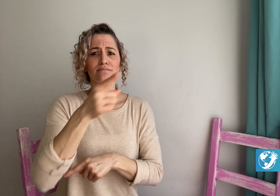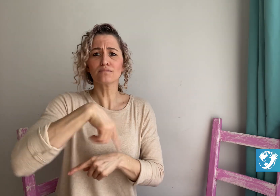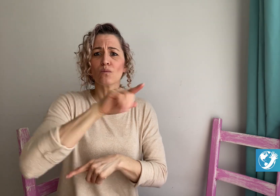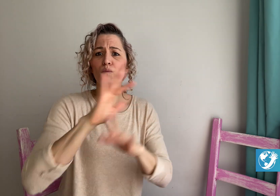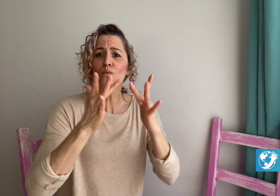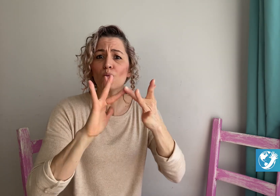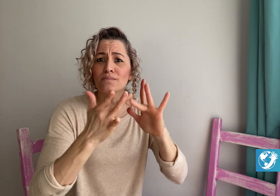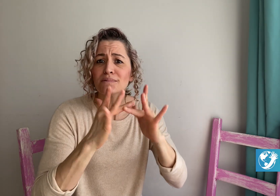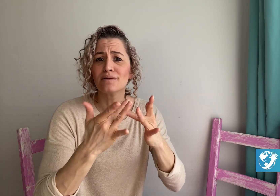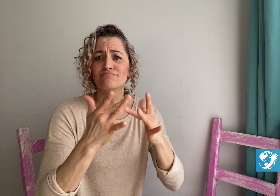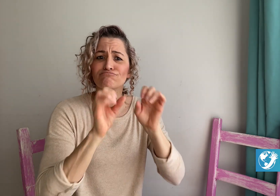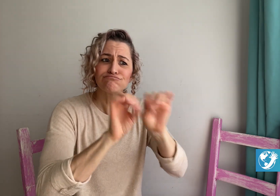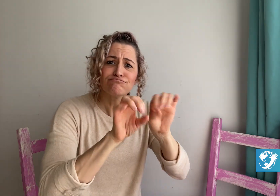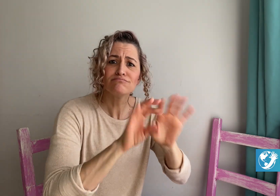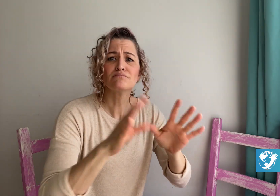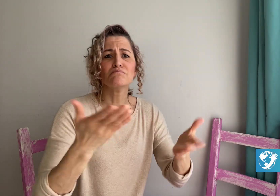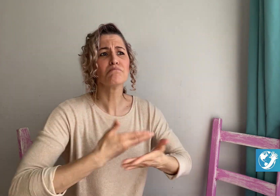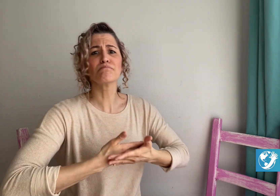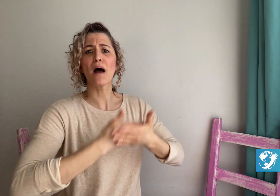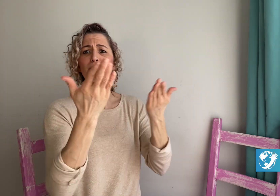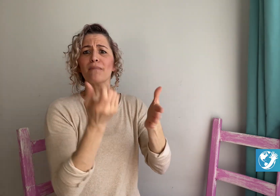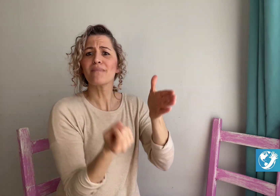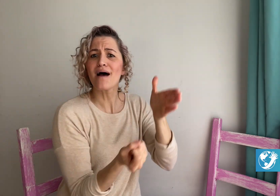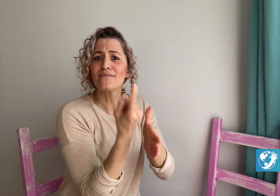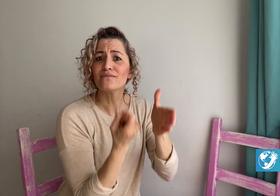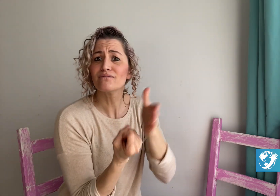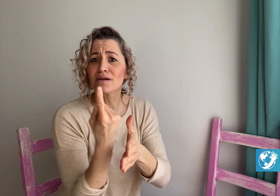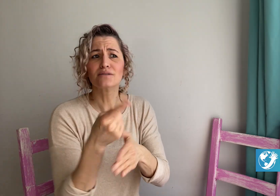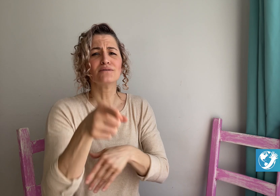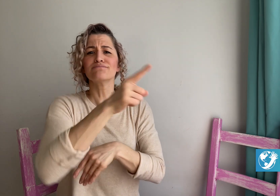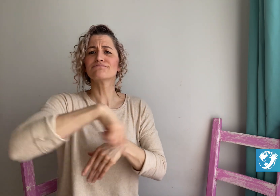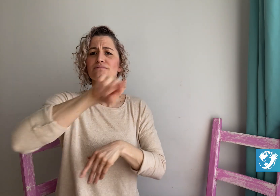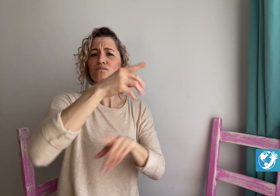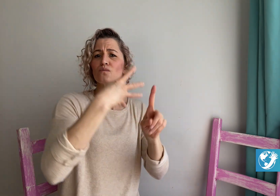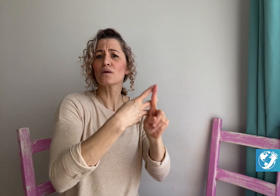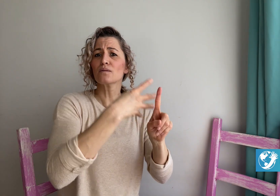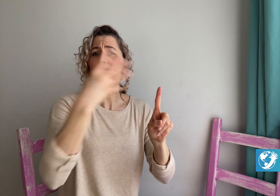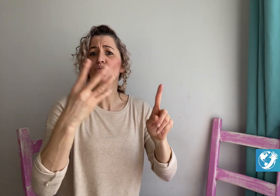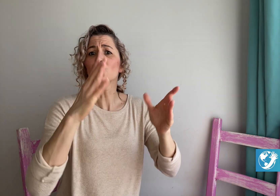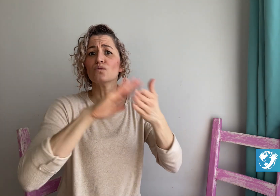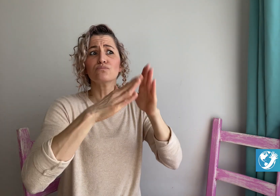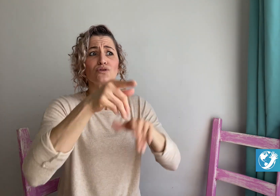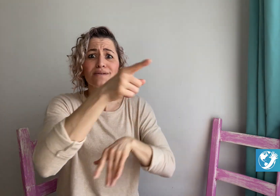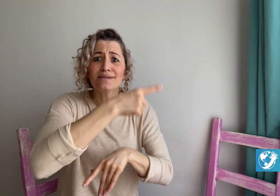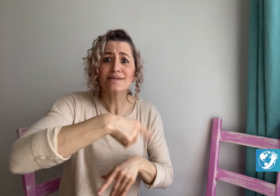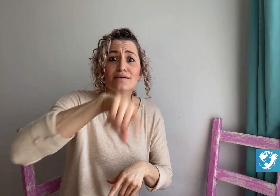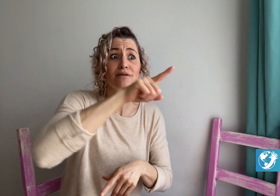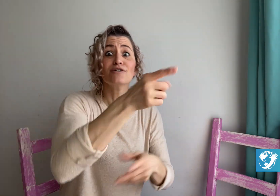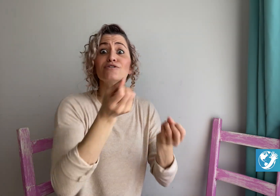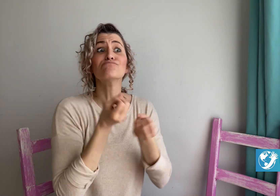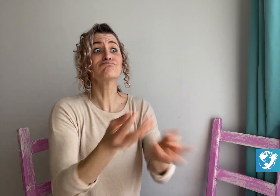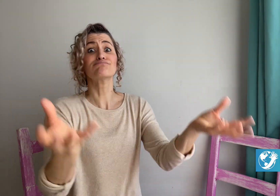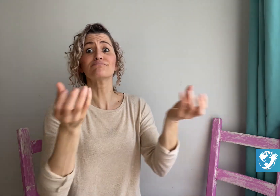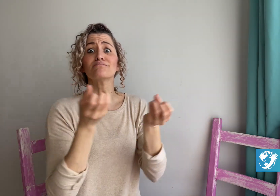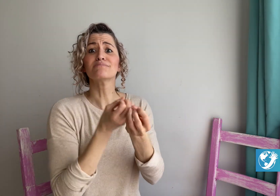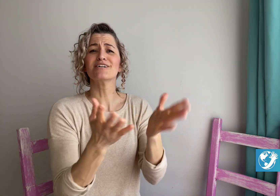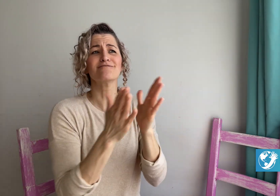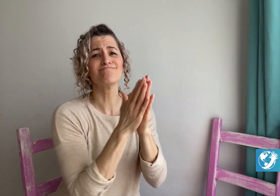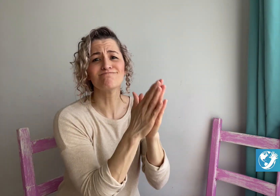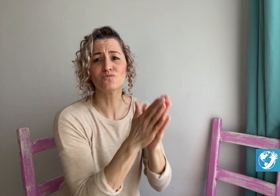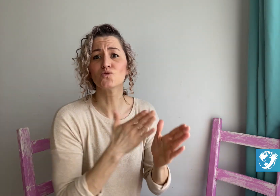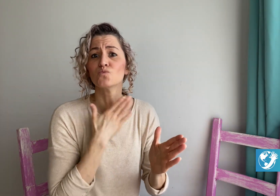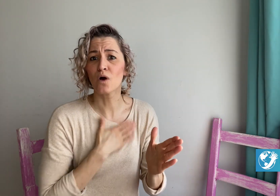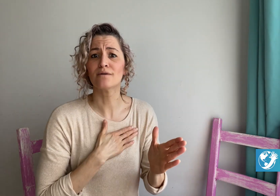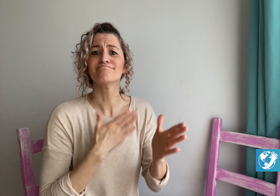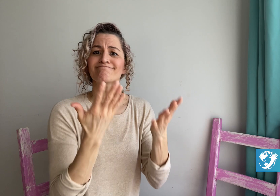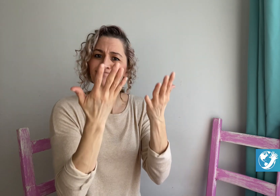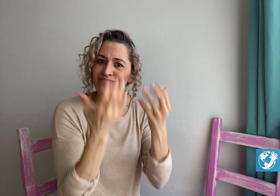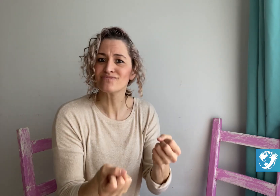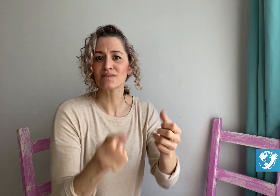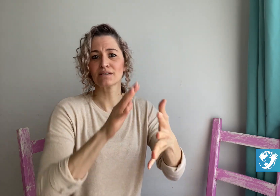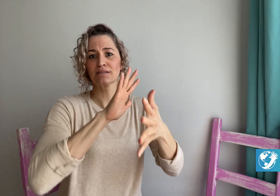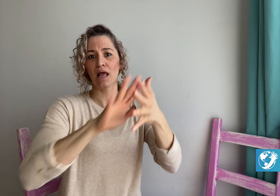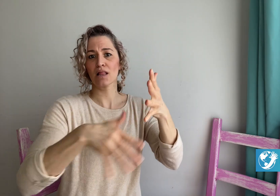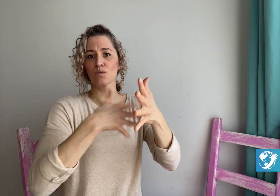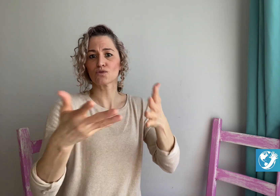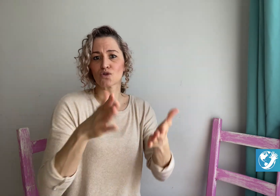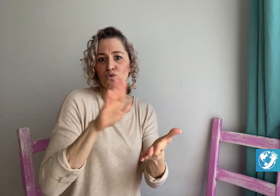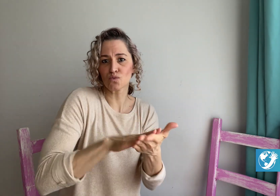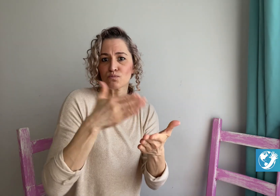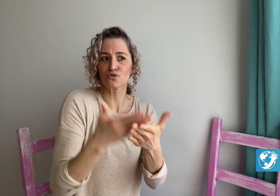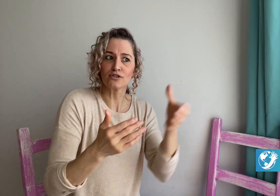community should have sign language interpreters and captioning.